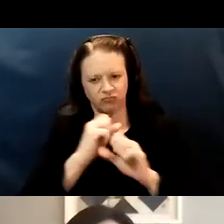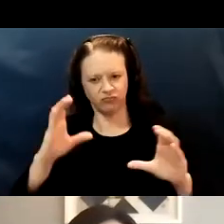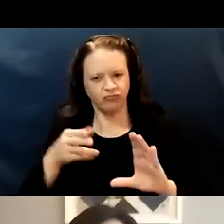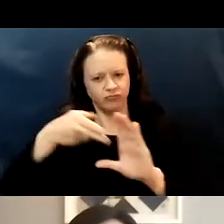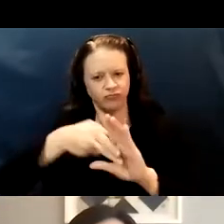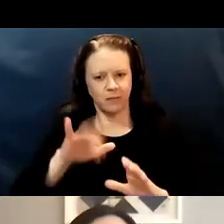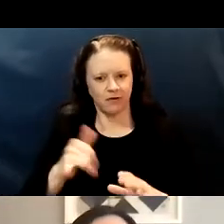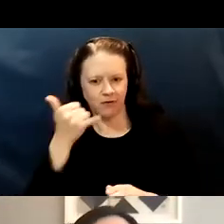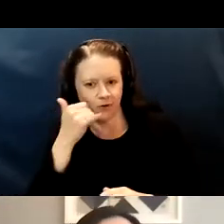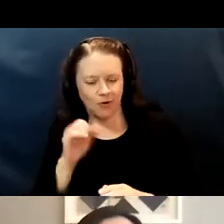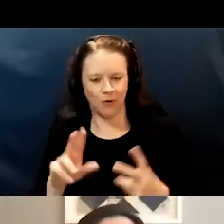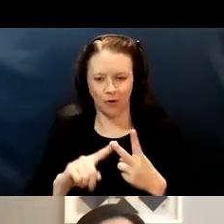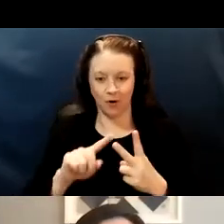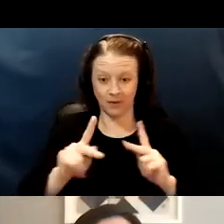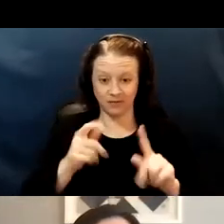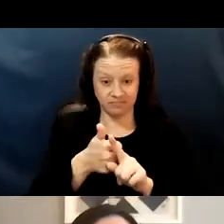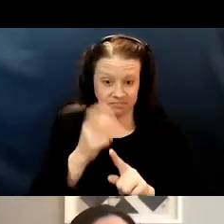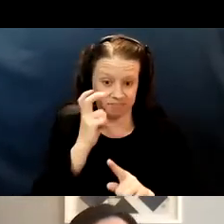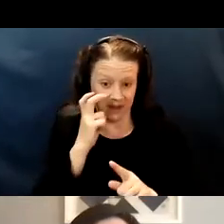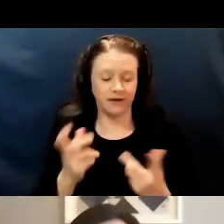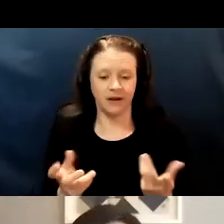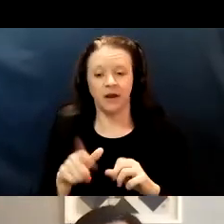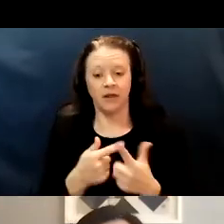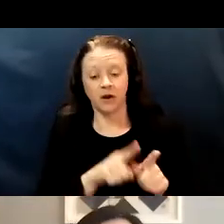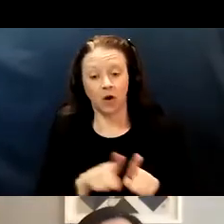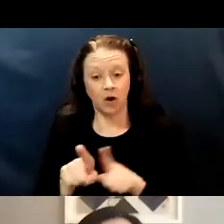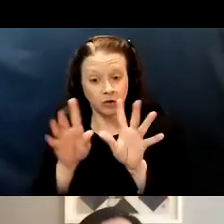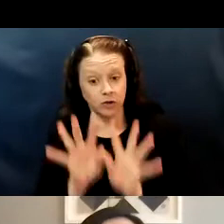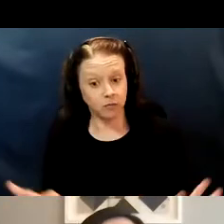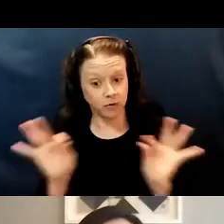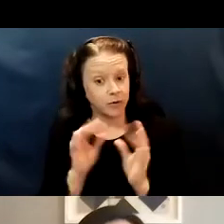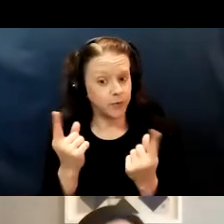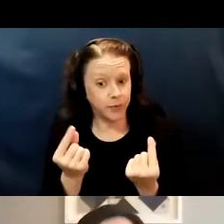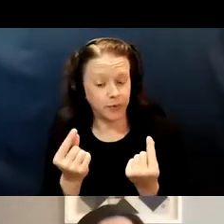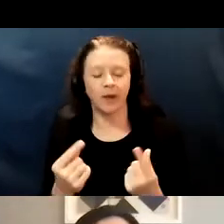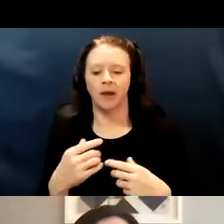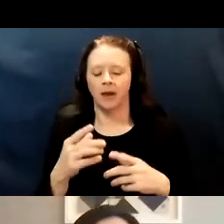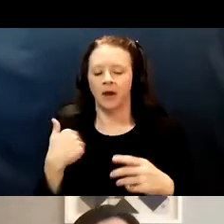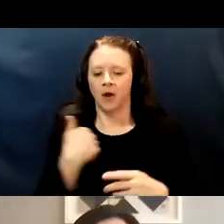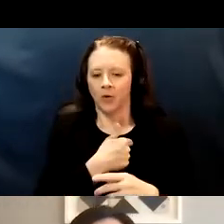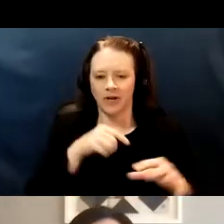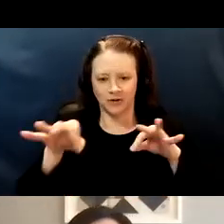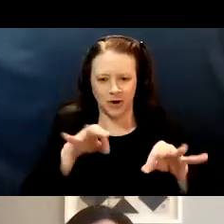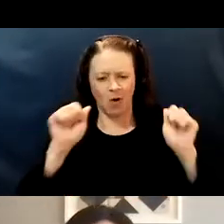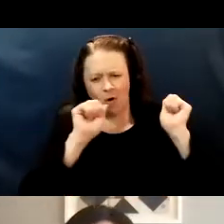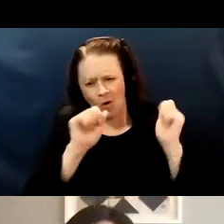blind. And then we want to most importantly make sure that we're describing all visual information presented.